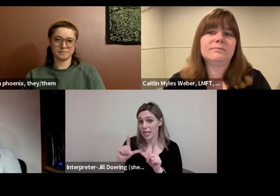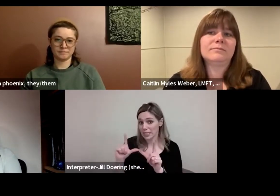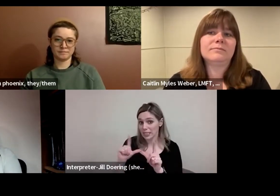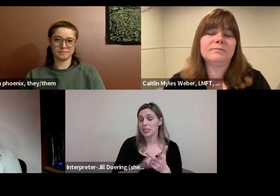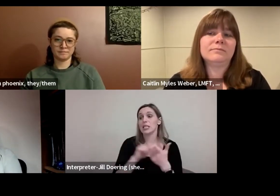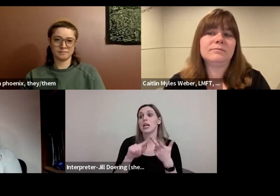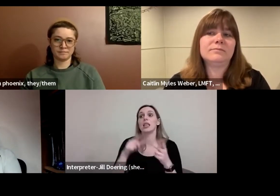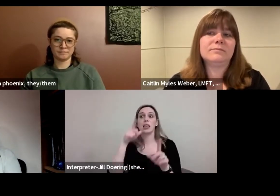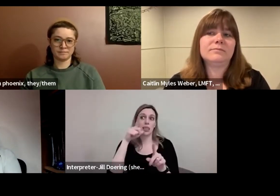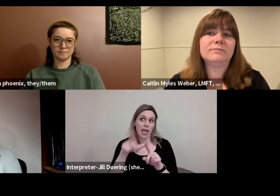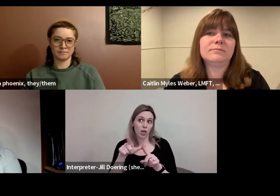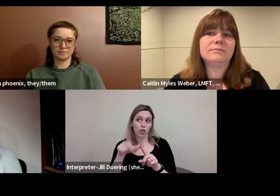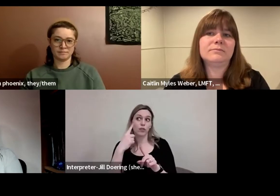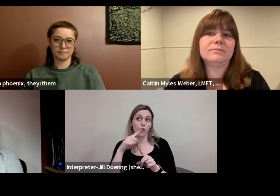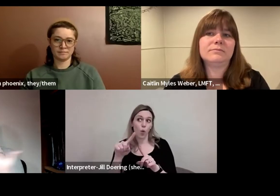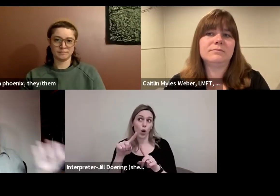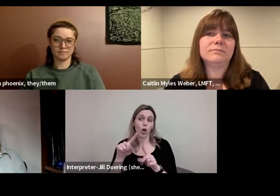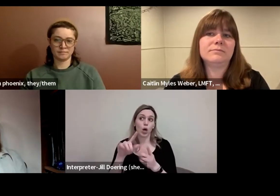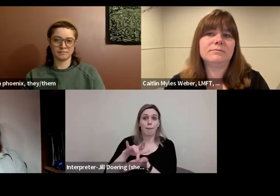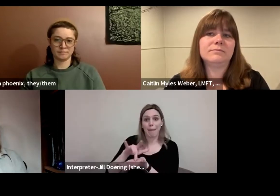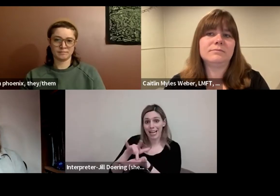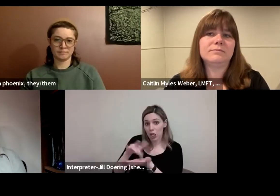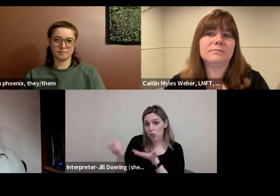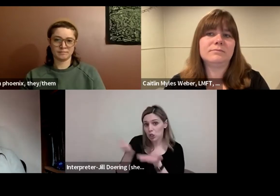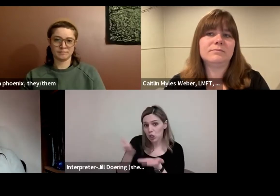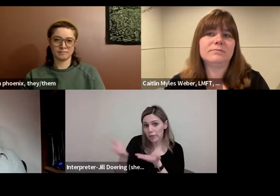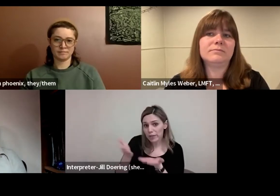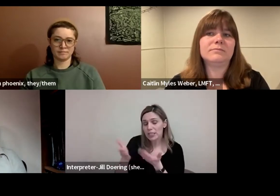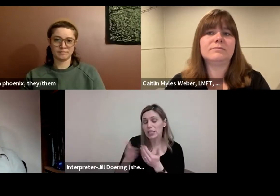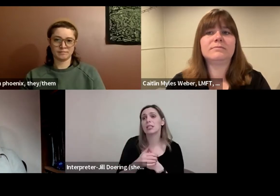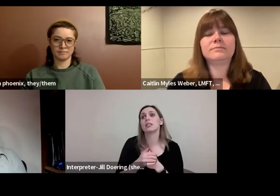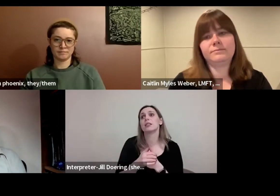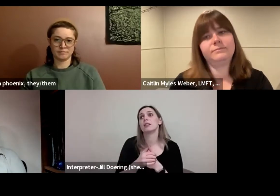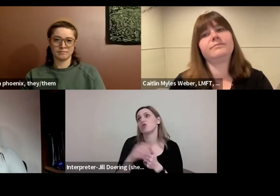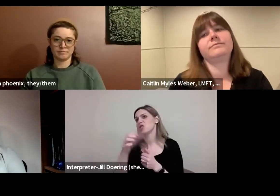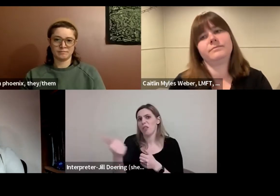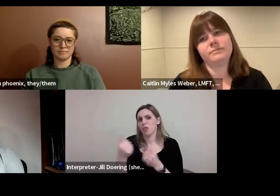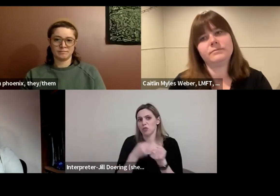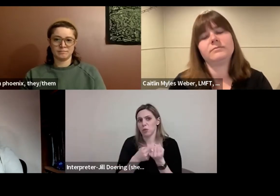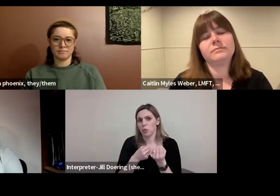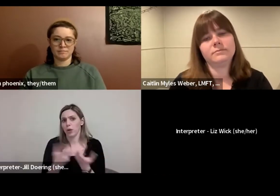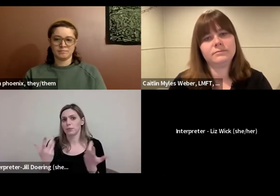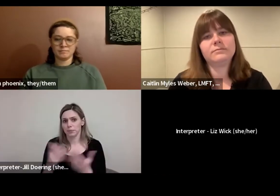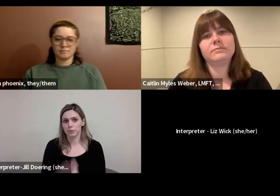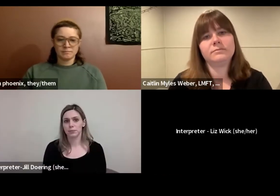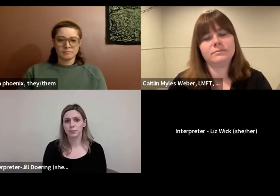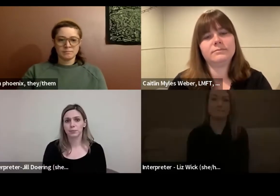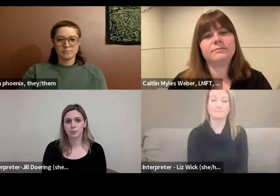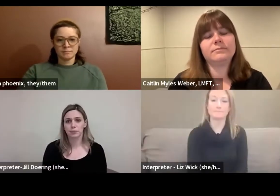or whatever other support you're asking from me. Excellent, thank you.